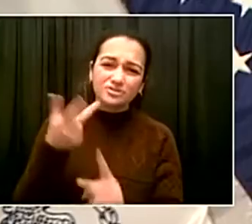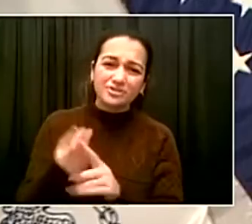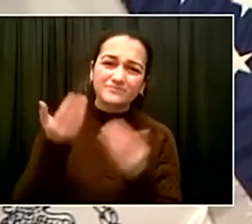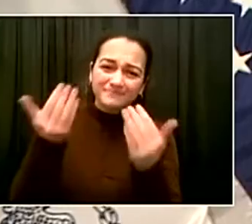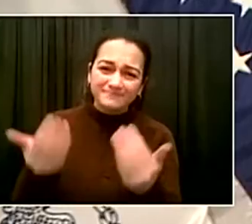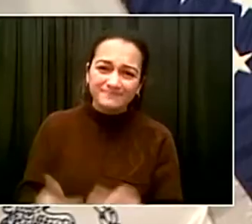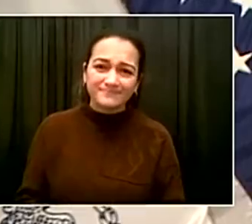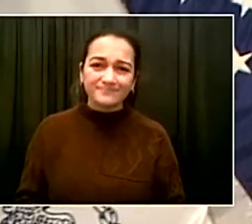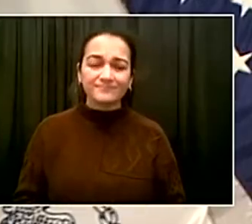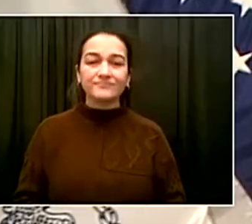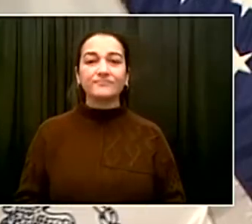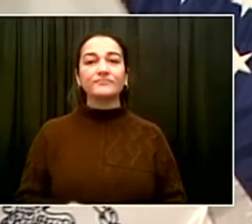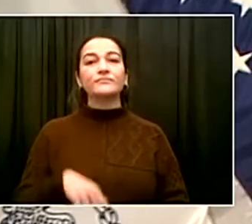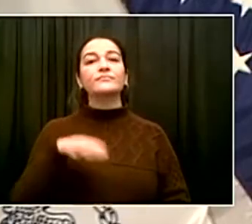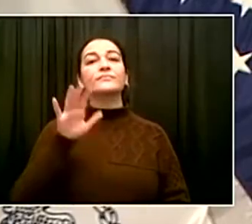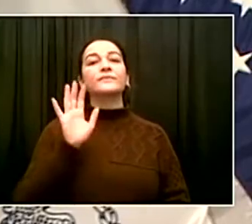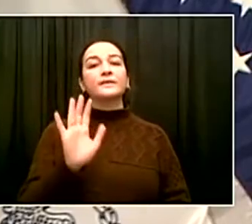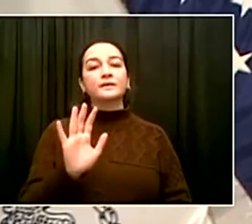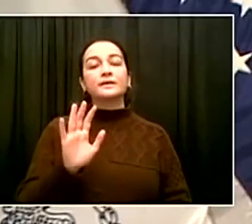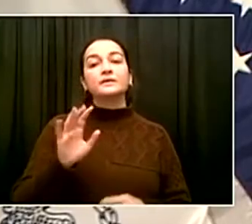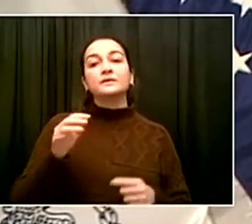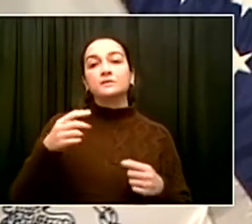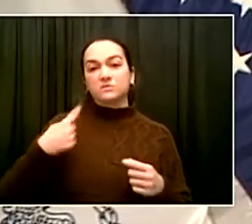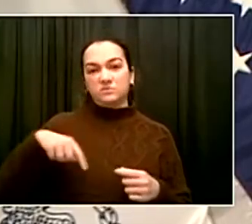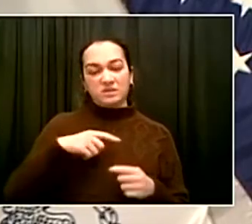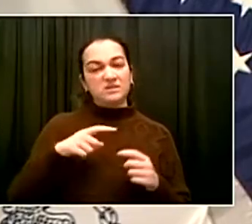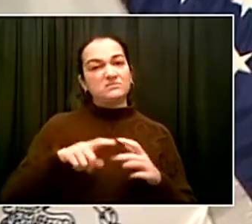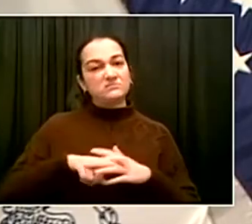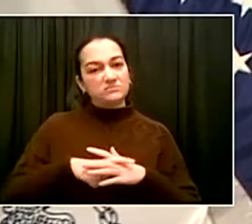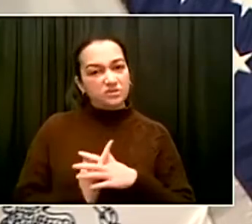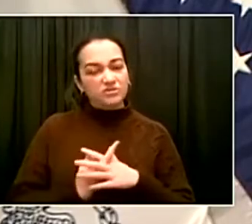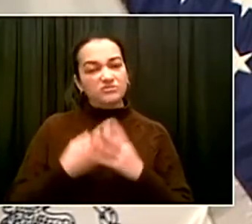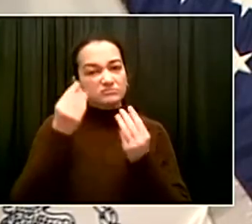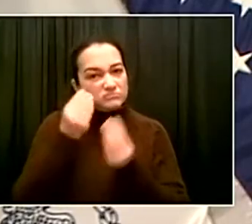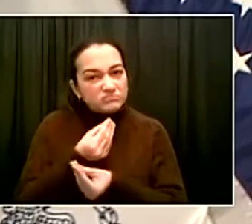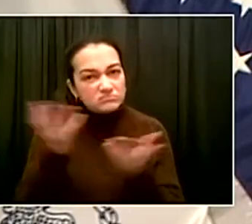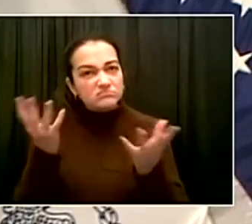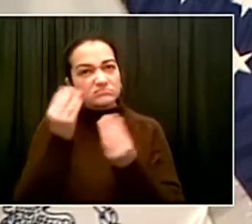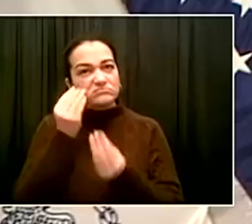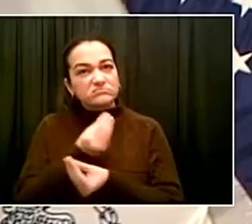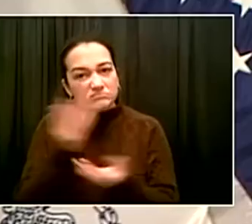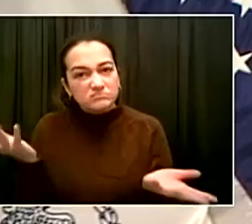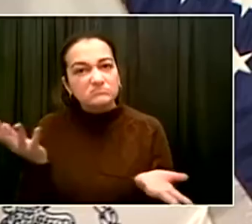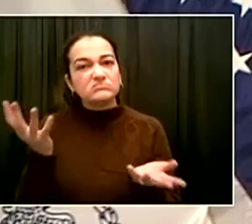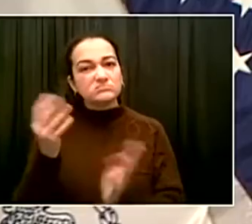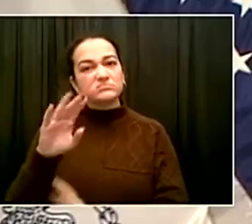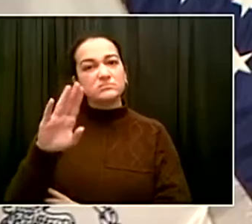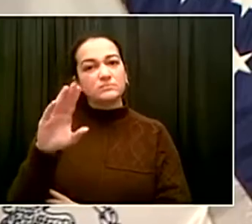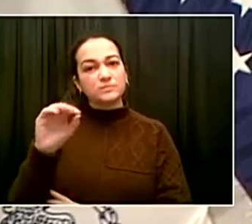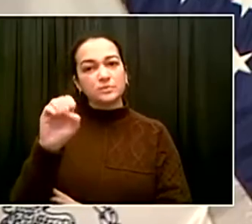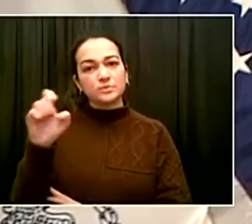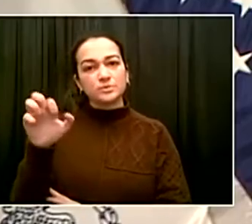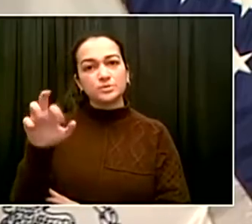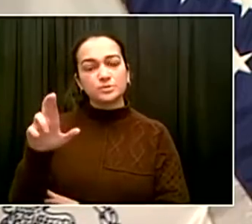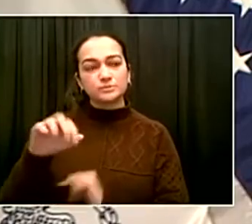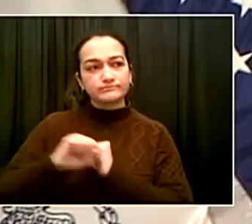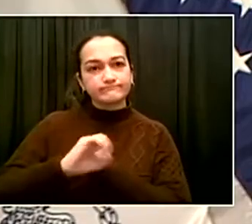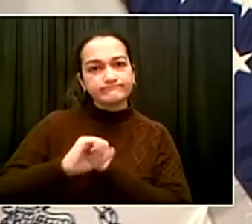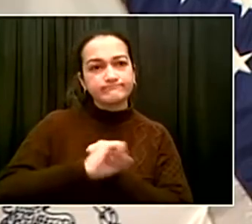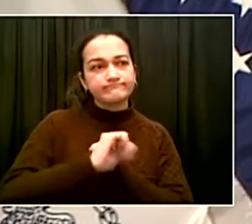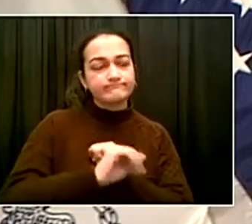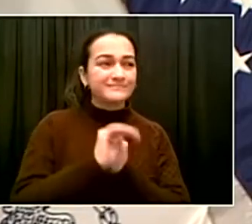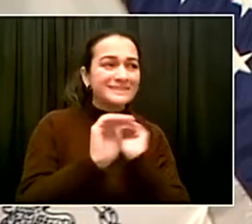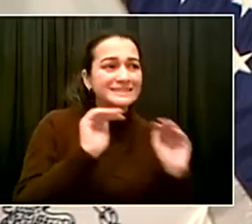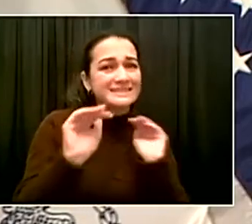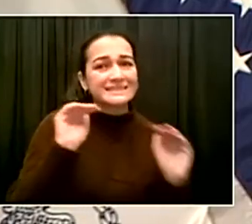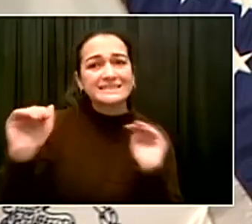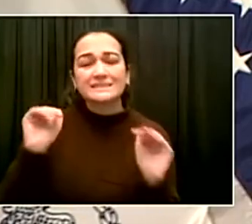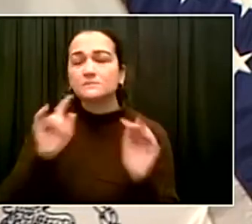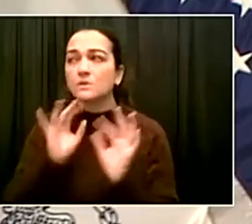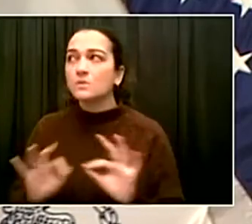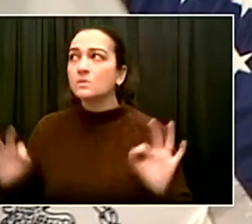WE ARE DOUBLING DOWN ON THAT